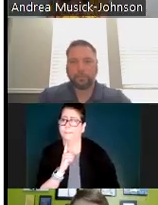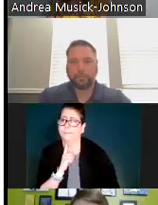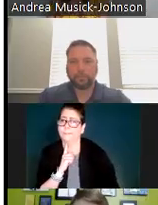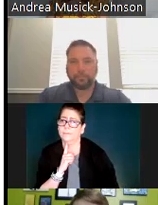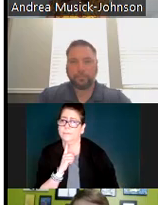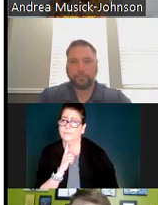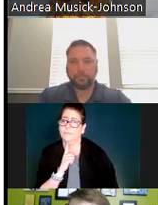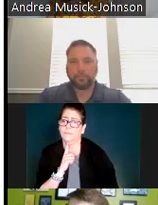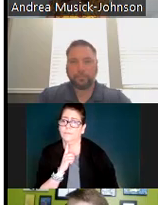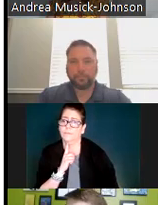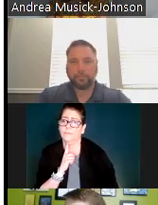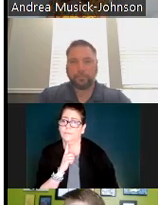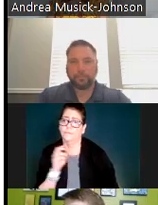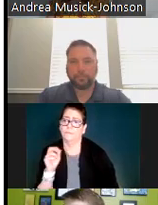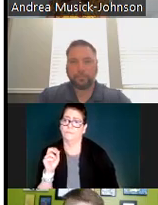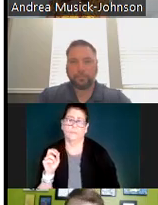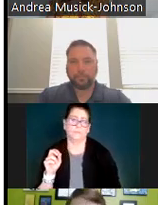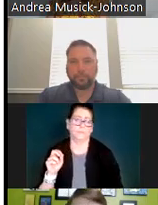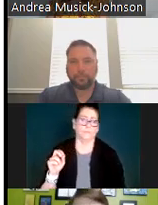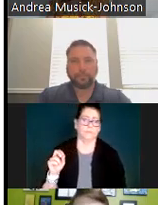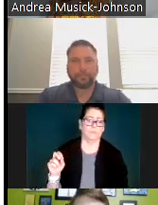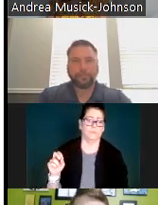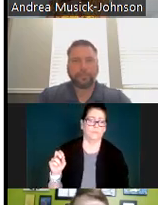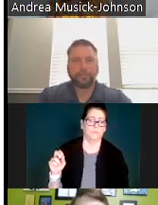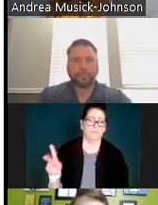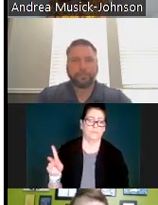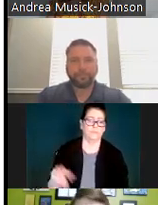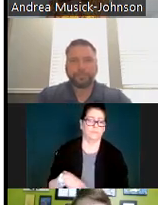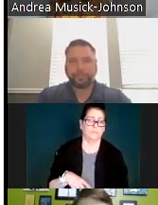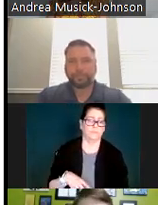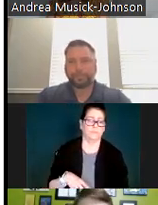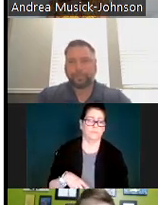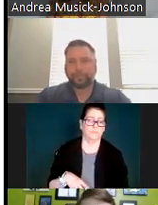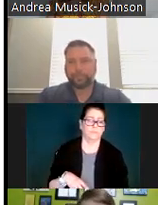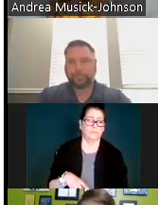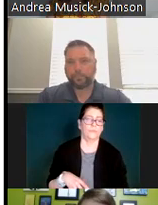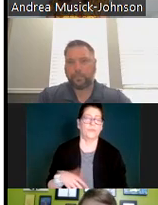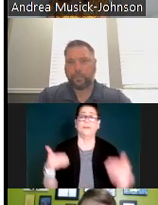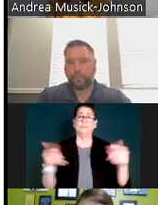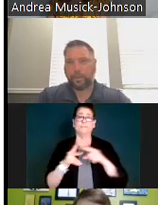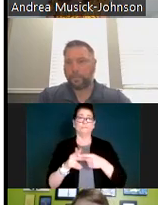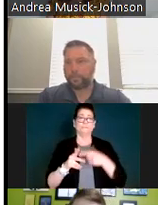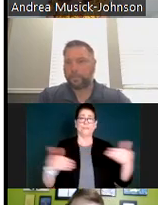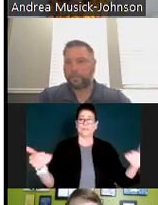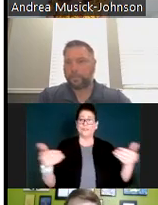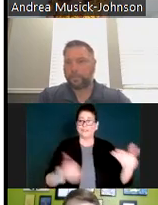Alright, let's go ahead and get started. Welcome everyone, this is our July Facts & Snacks webinar.